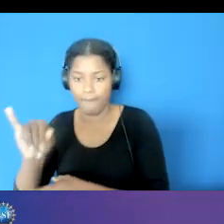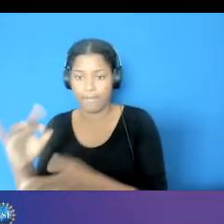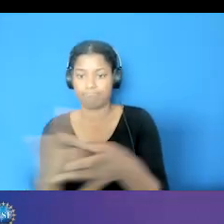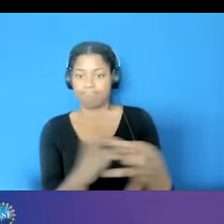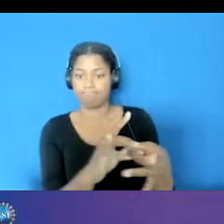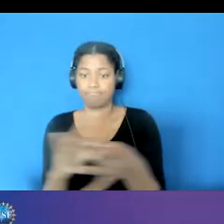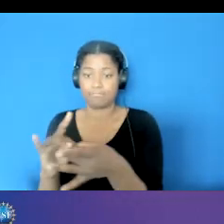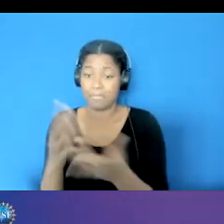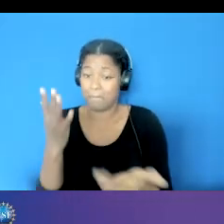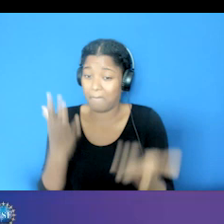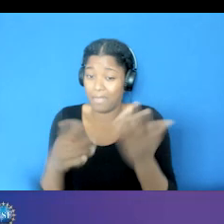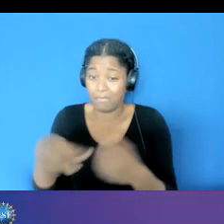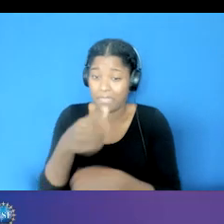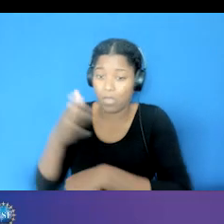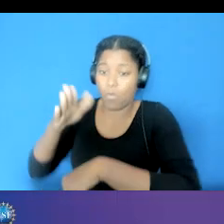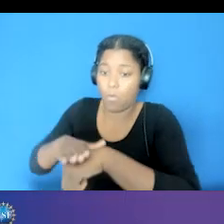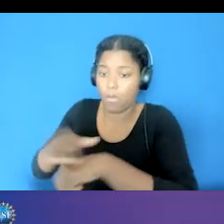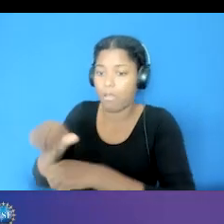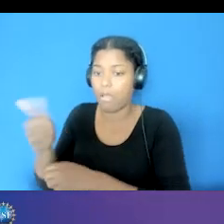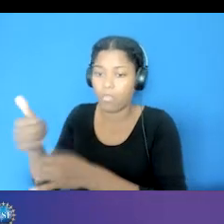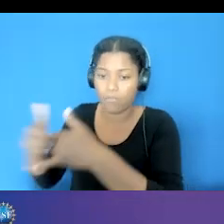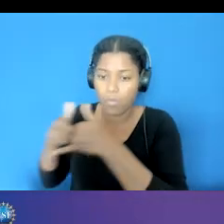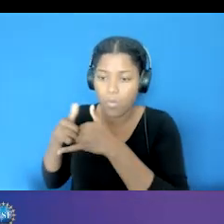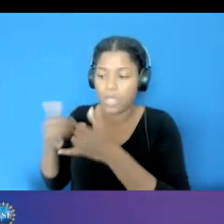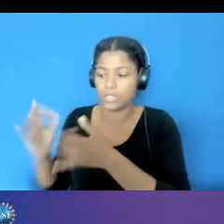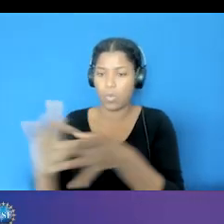on other awards and how they're associated.